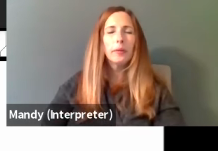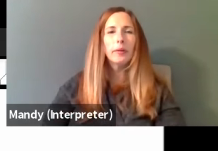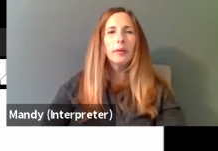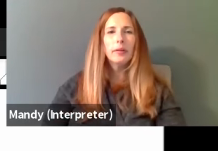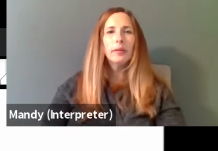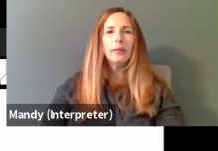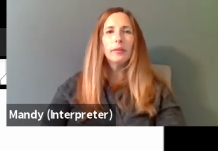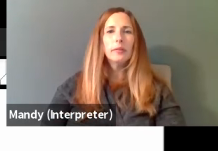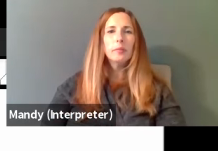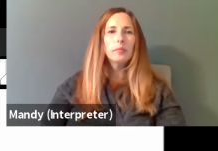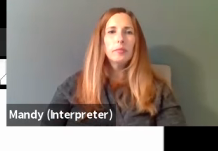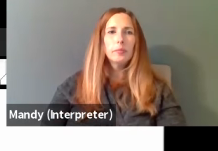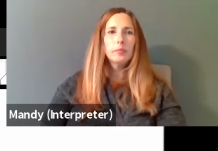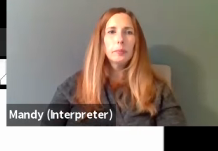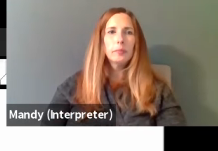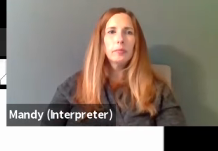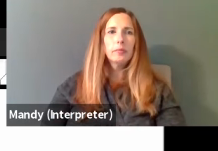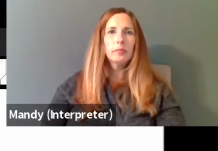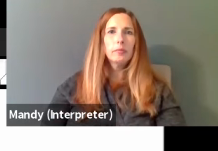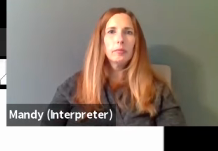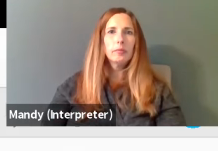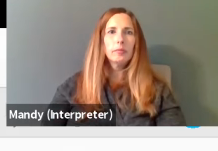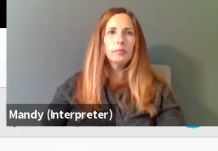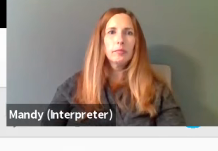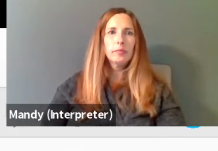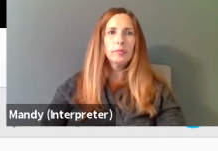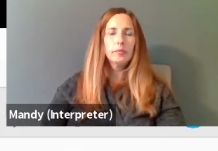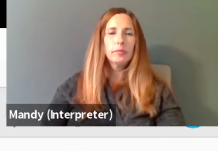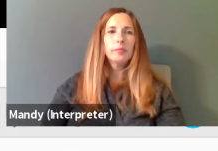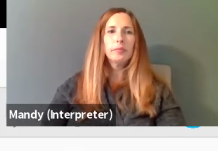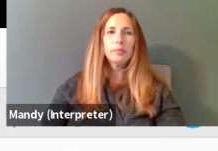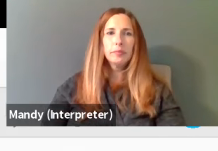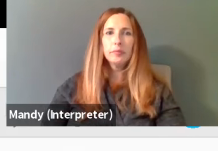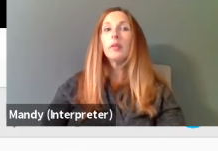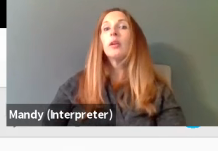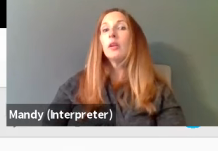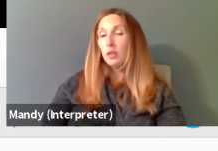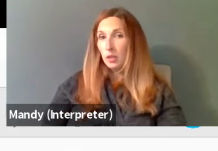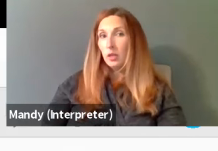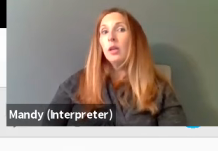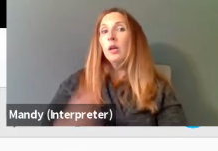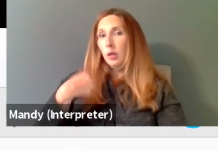We passed out language and demographic data. So we cheated a little bit.